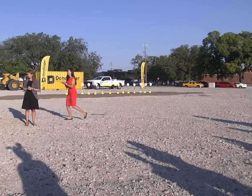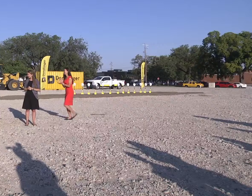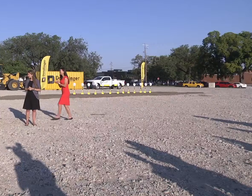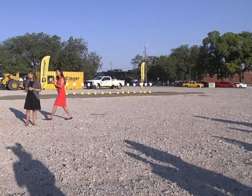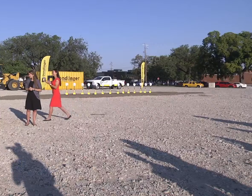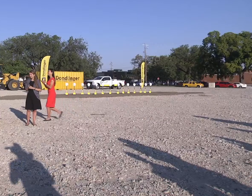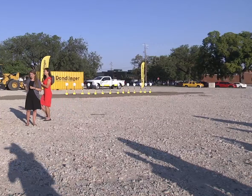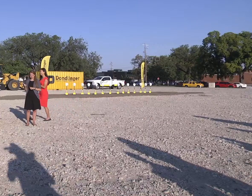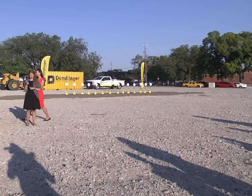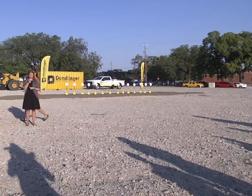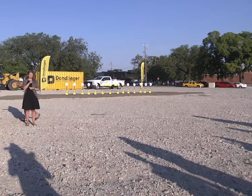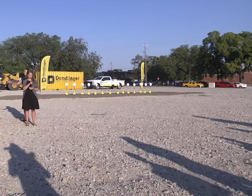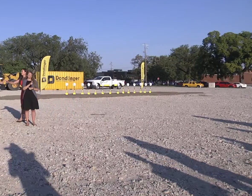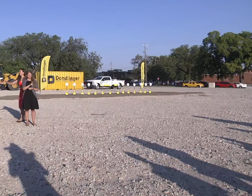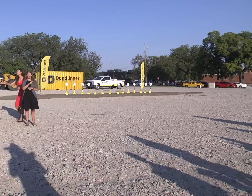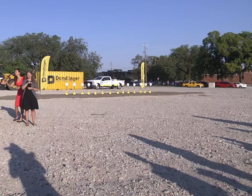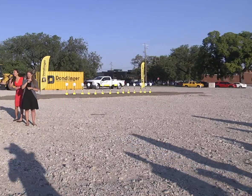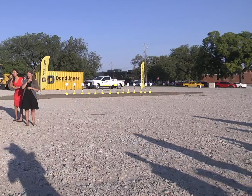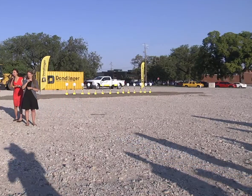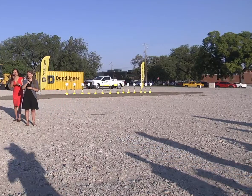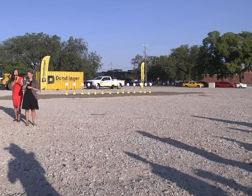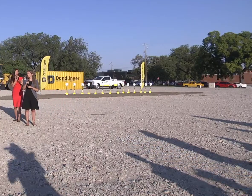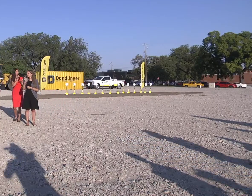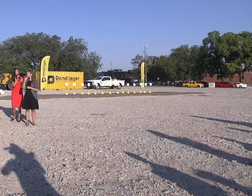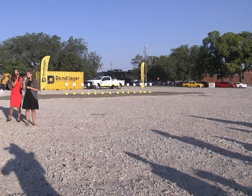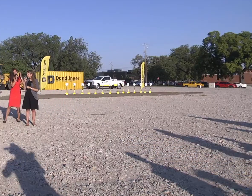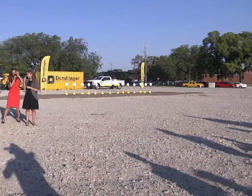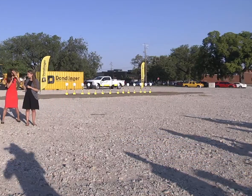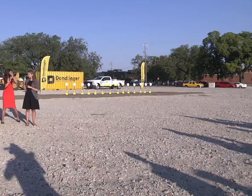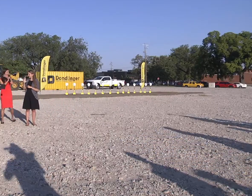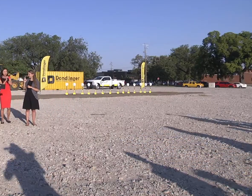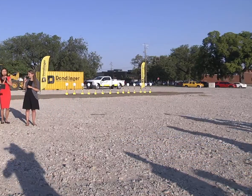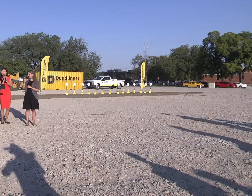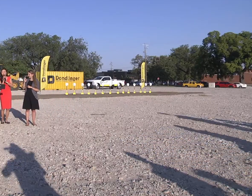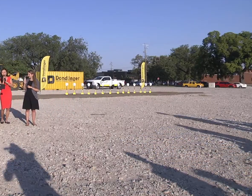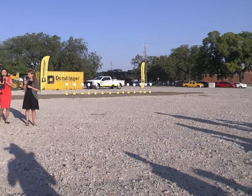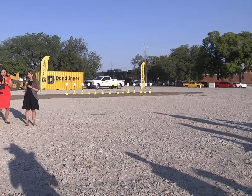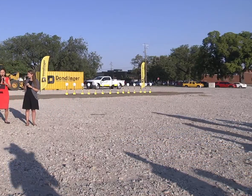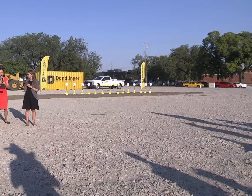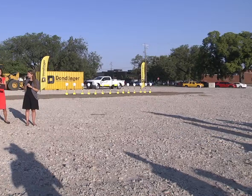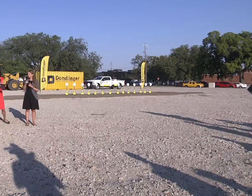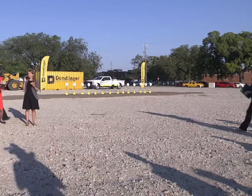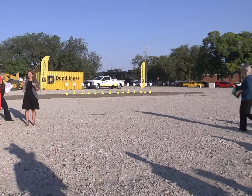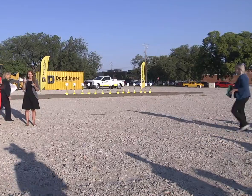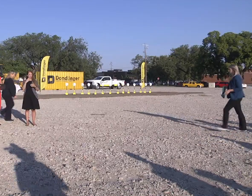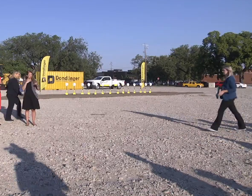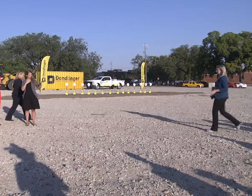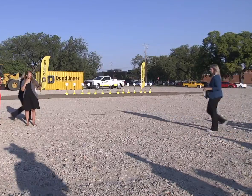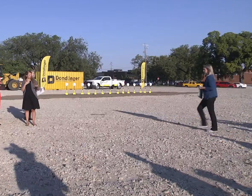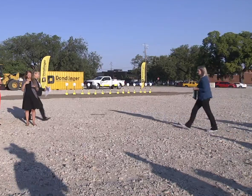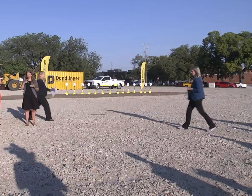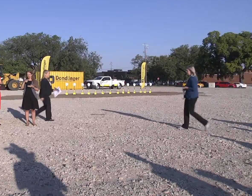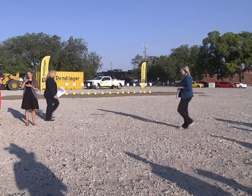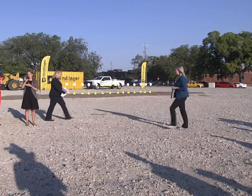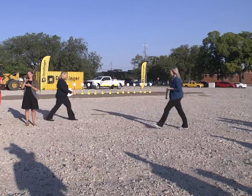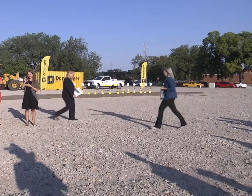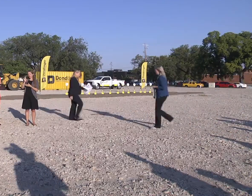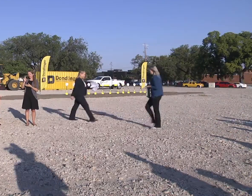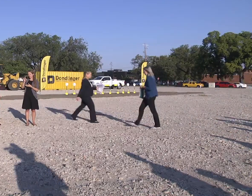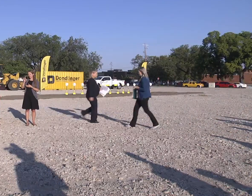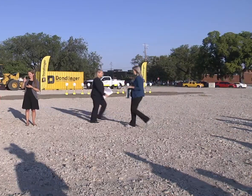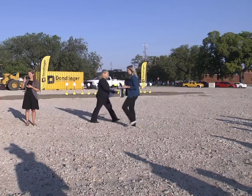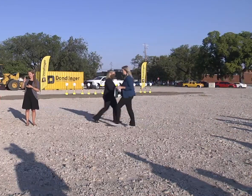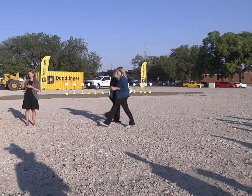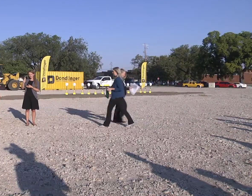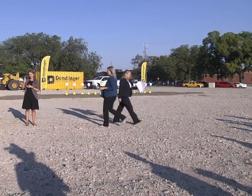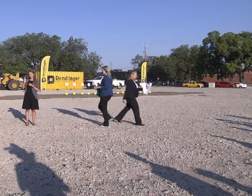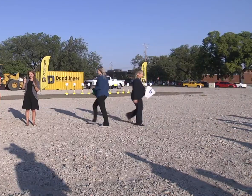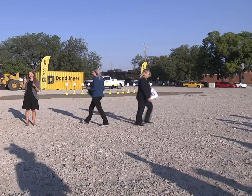turn it now Penny thank you very much K we will now invite Penny Feist who is our public um who